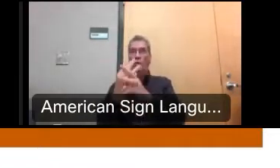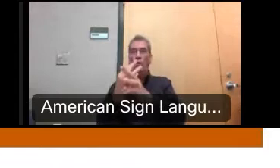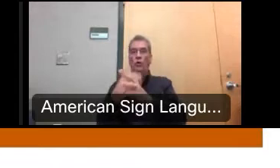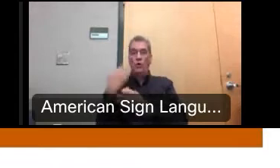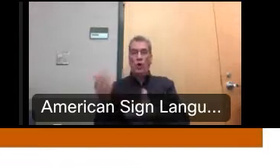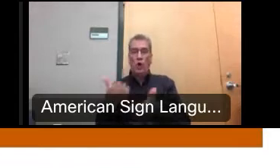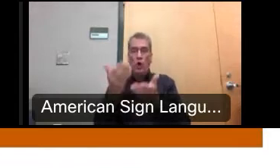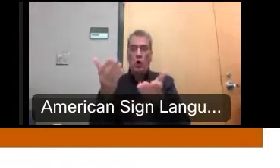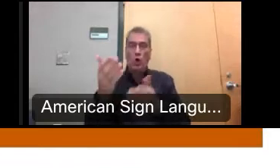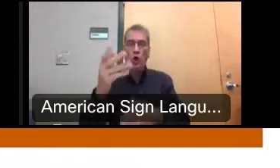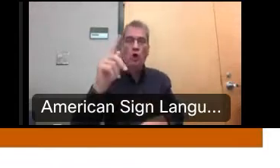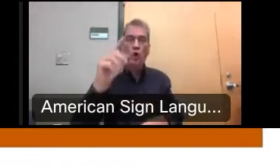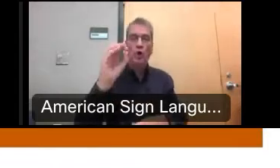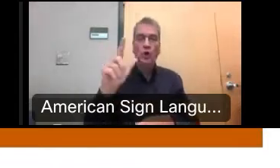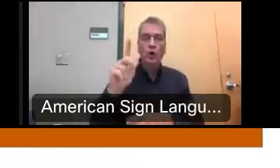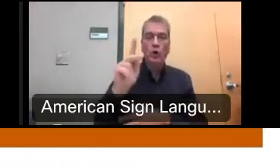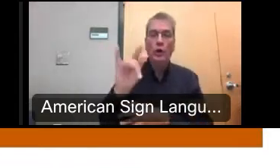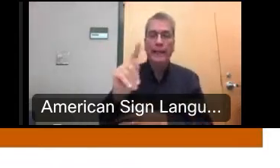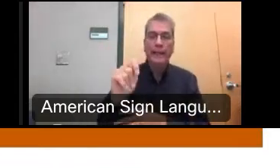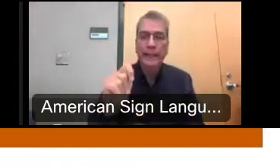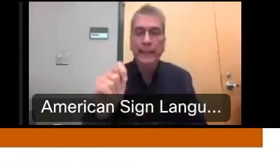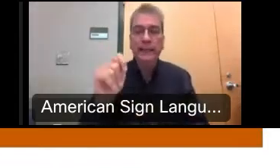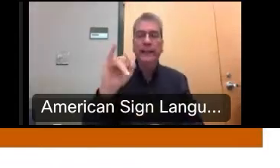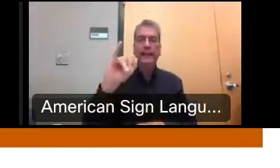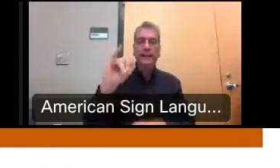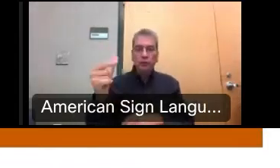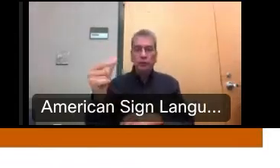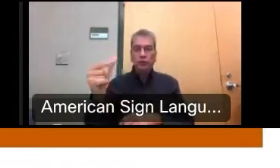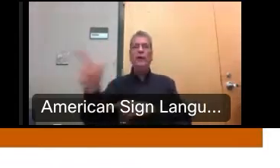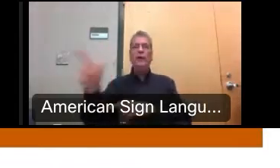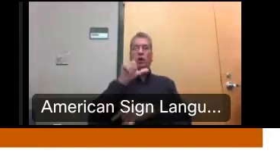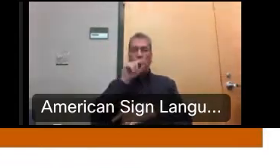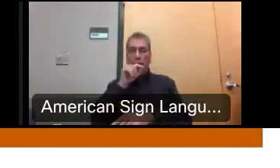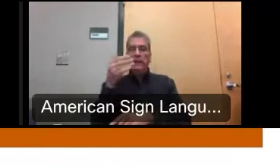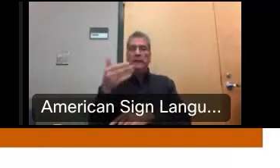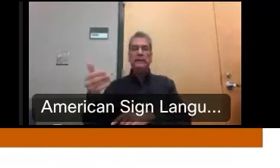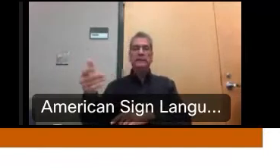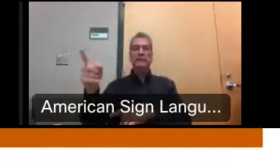to all the campuses. Like, here's all the Instagram stuff. You need. Here's all the Twitter stuff. You need to customize for each campus to build